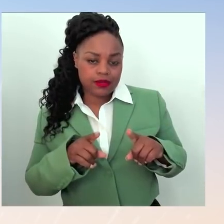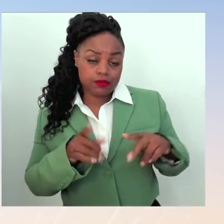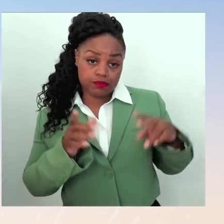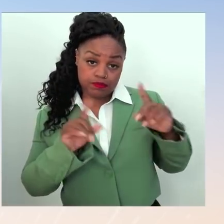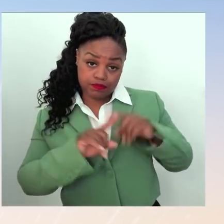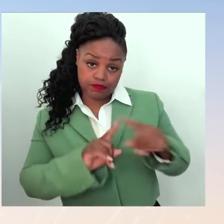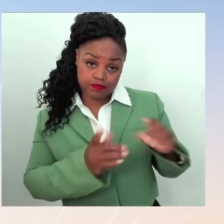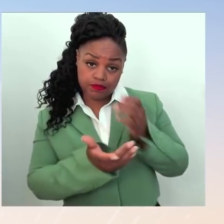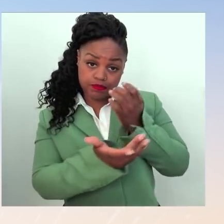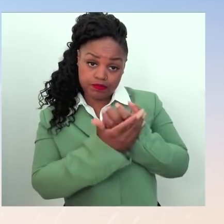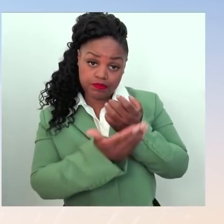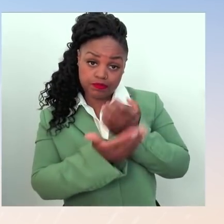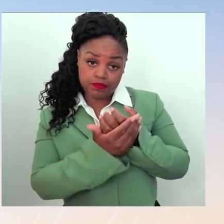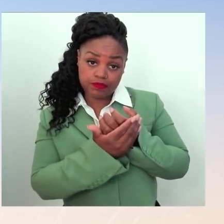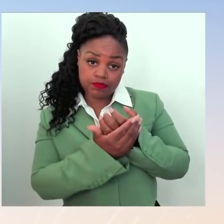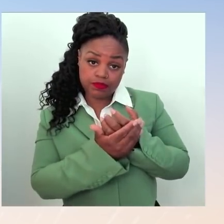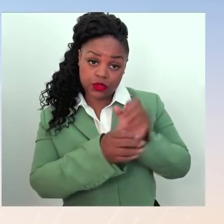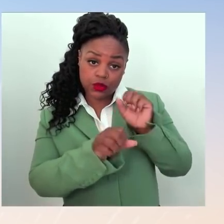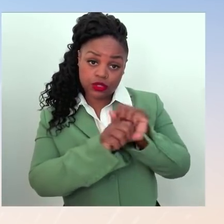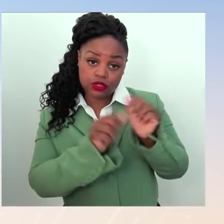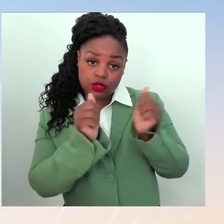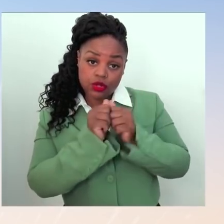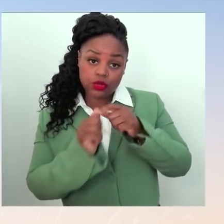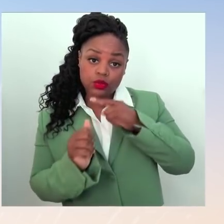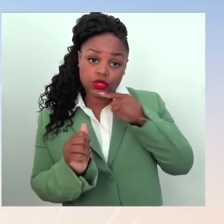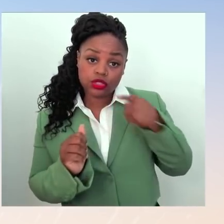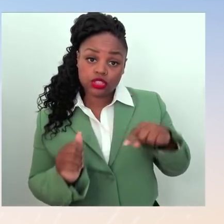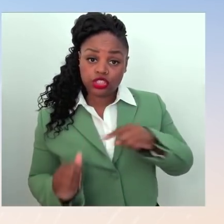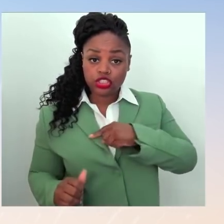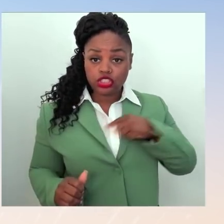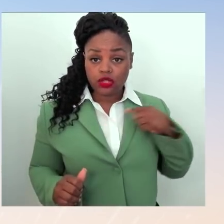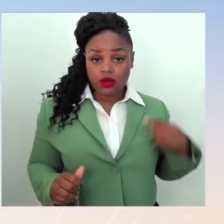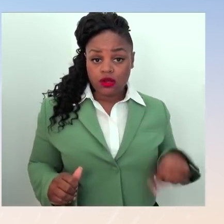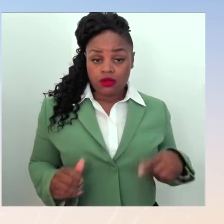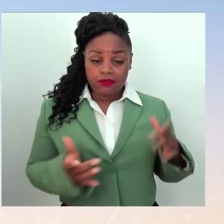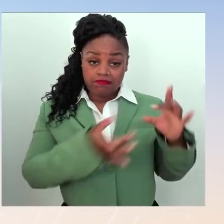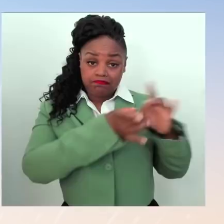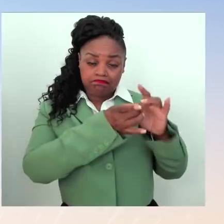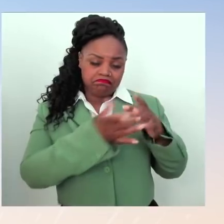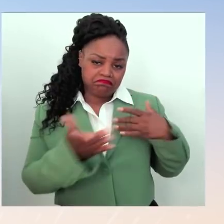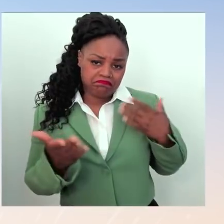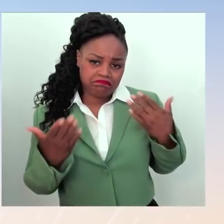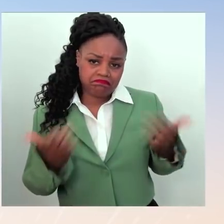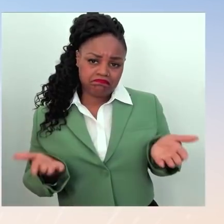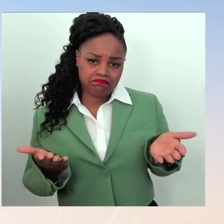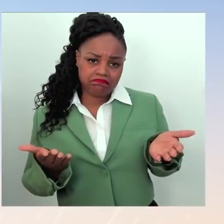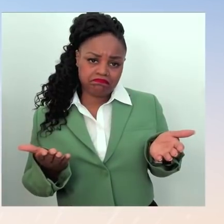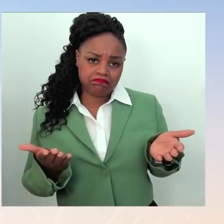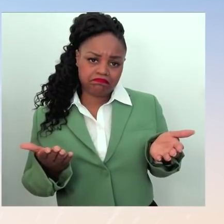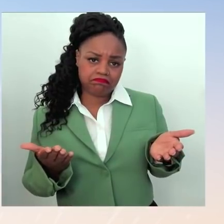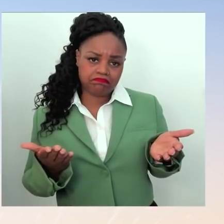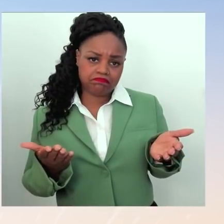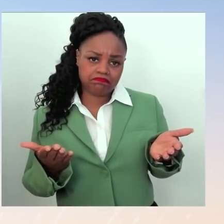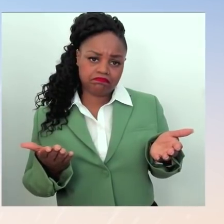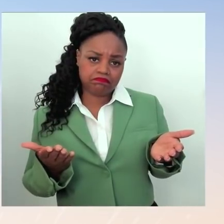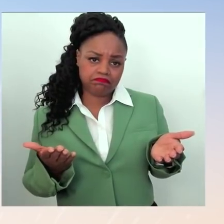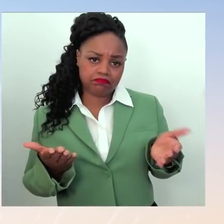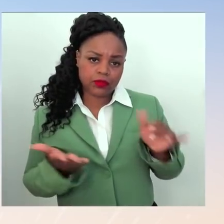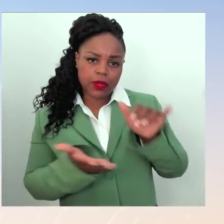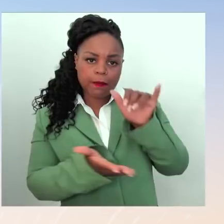just based on purely their place in the economic marketplace, for China to completely backfill the impact of the G7 and others --